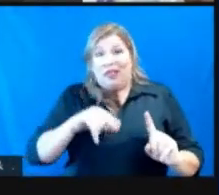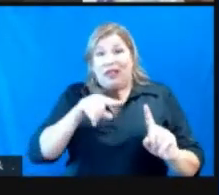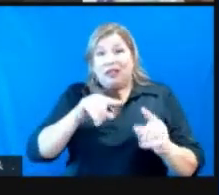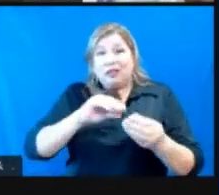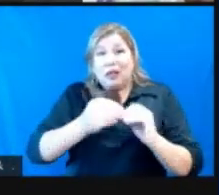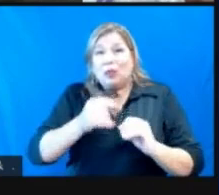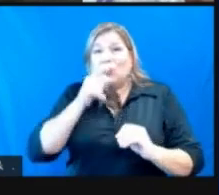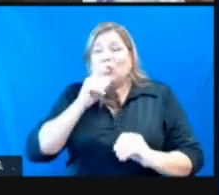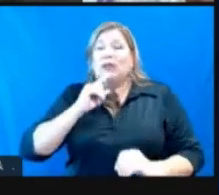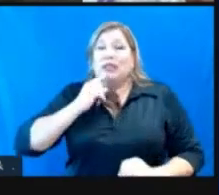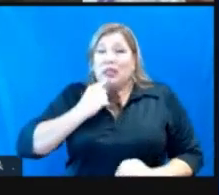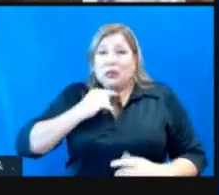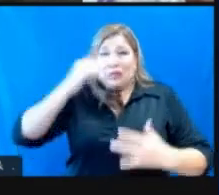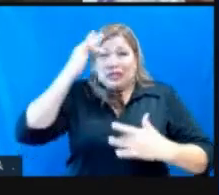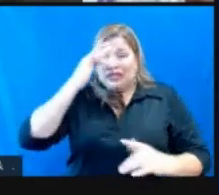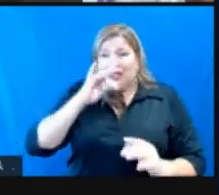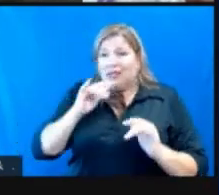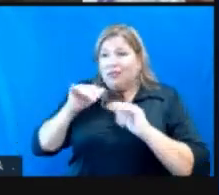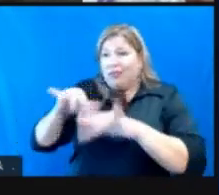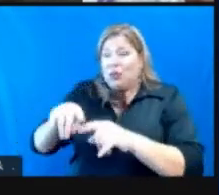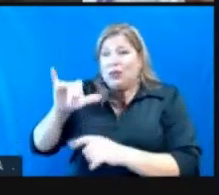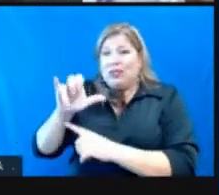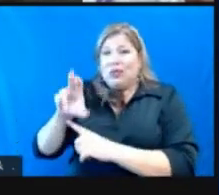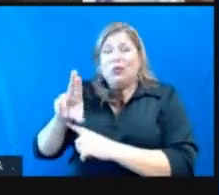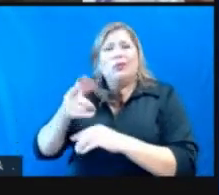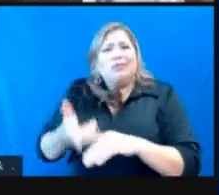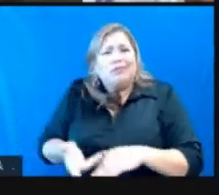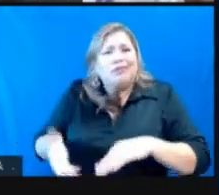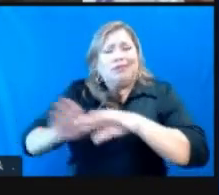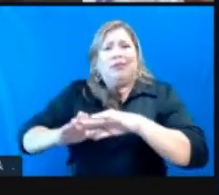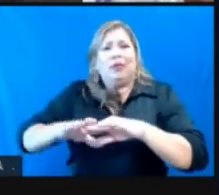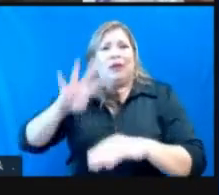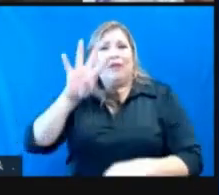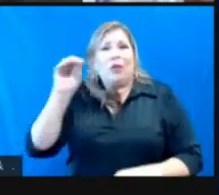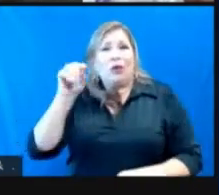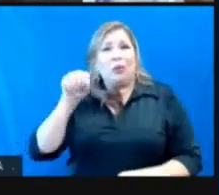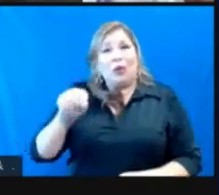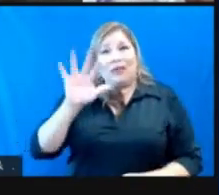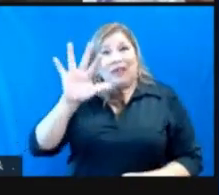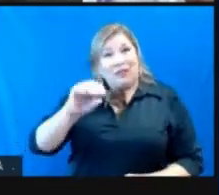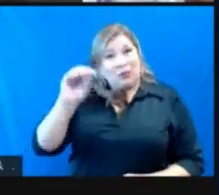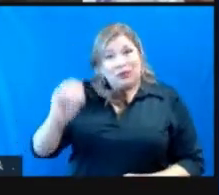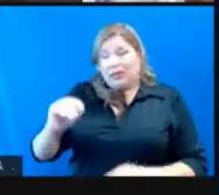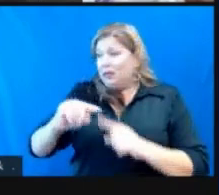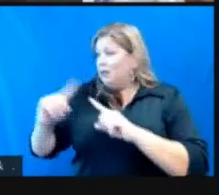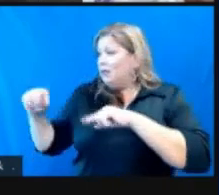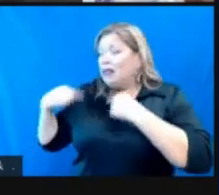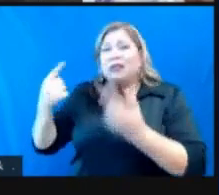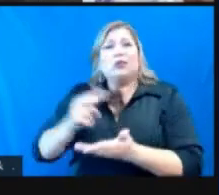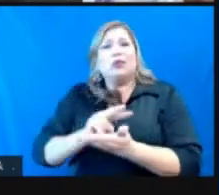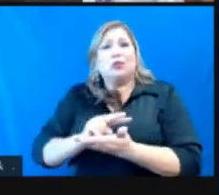40.5% over the last 14 days and have climbed to just over 1100 individuals